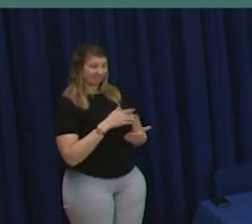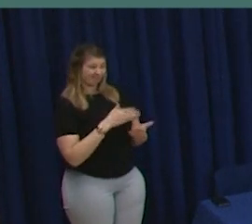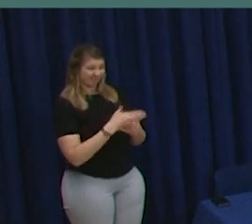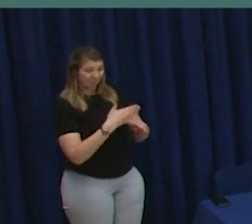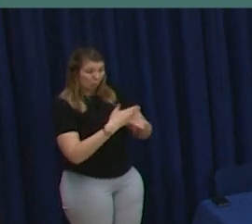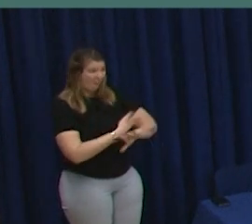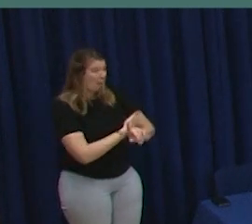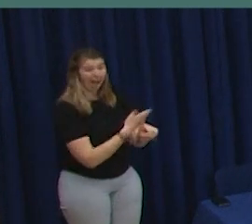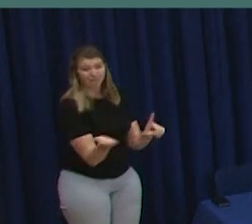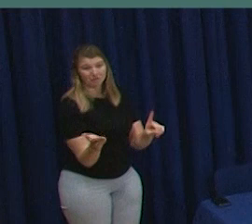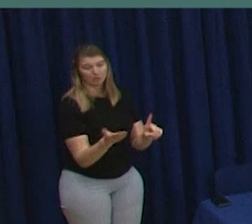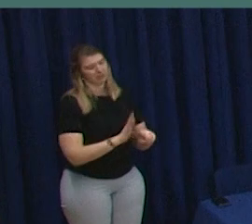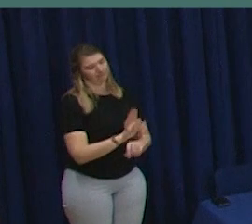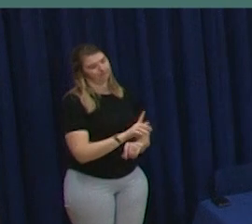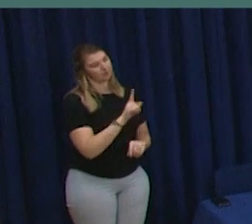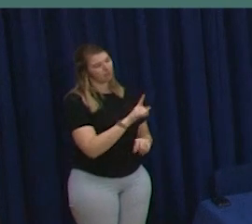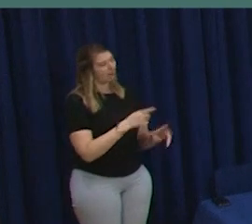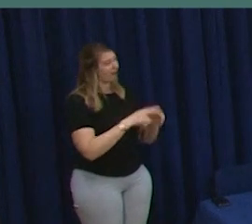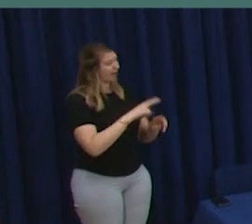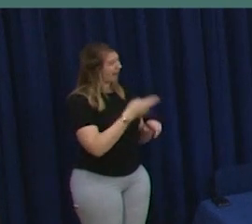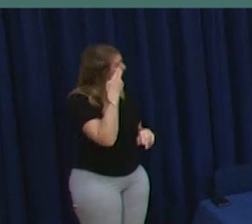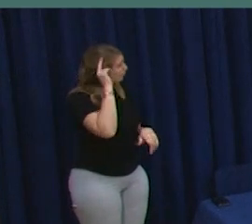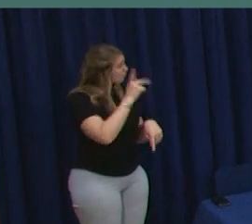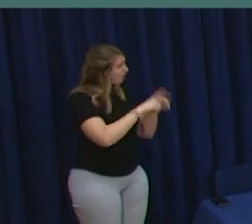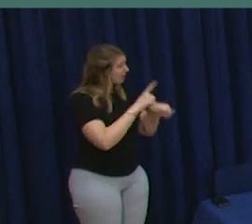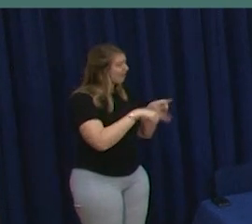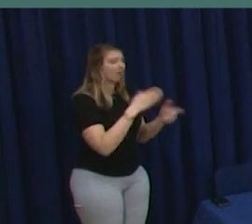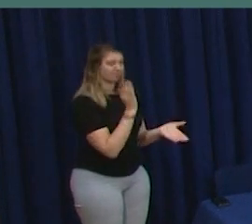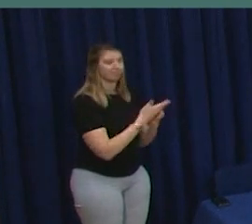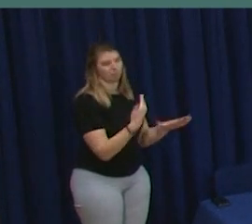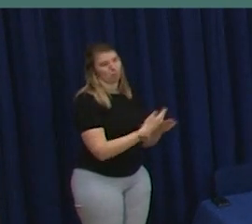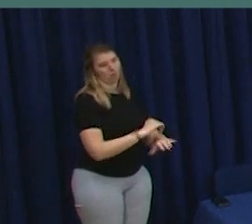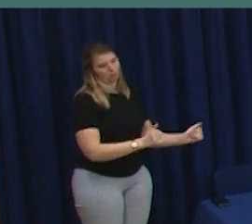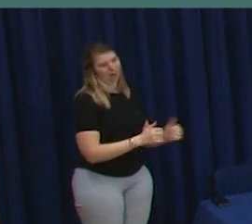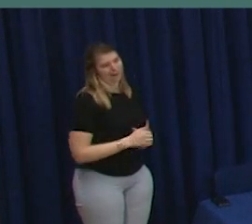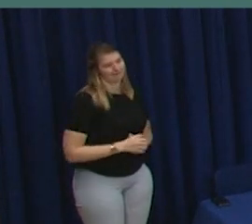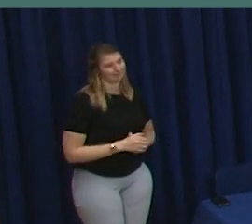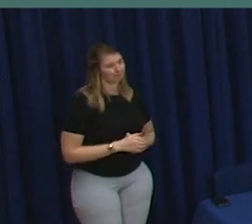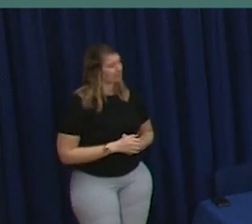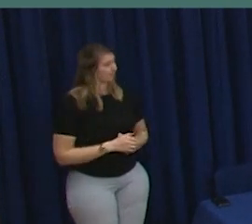but does it work more with my ND clients than my NT, yes, and do my NT clients,